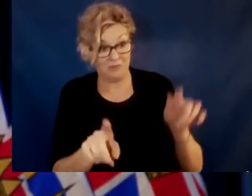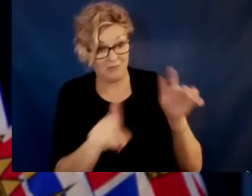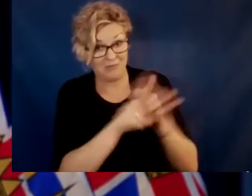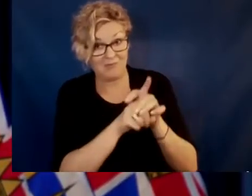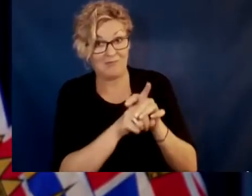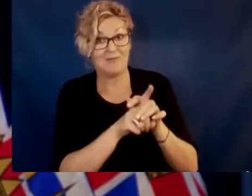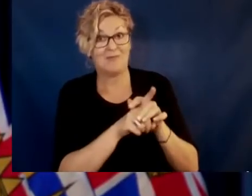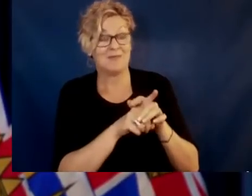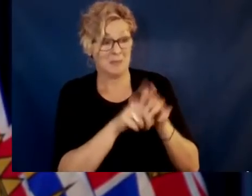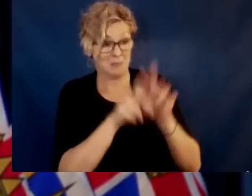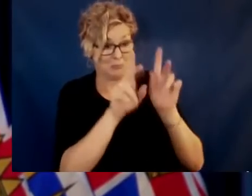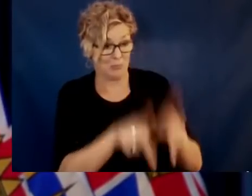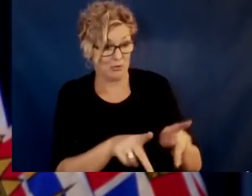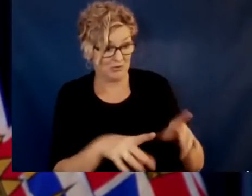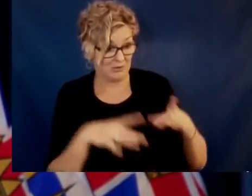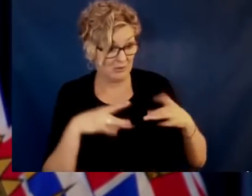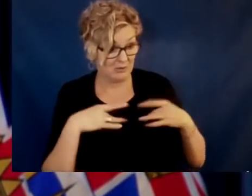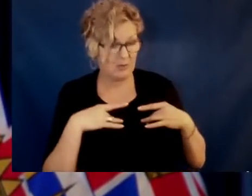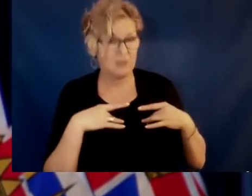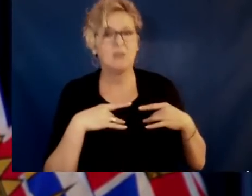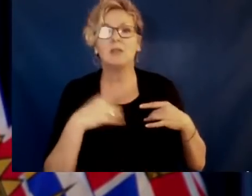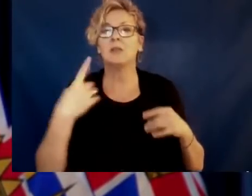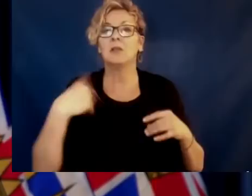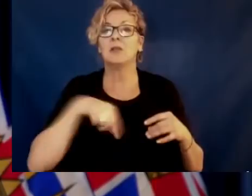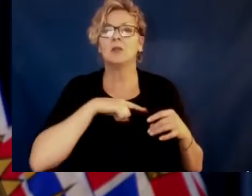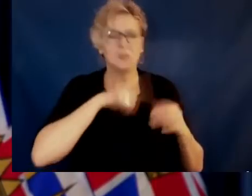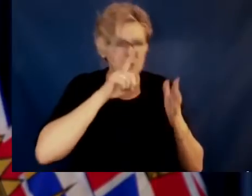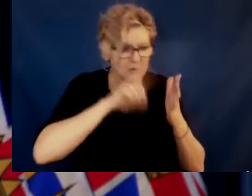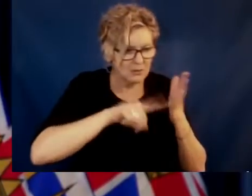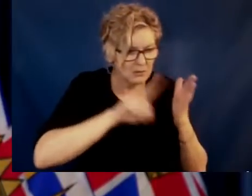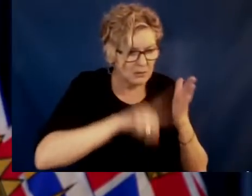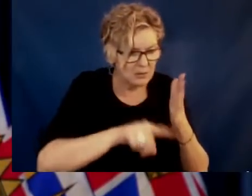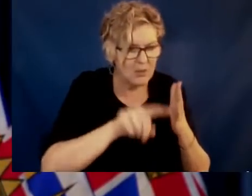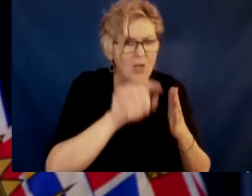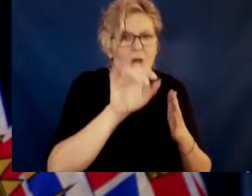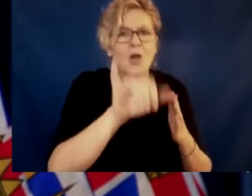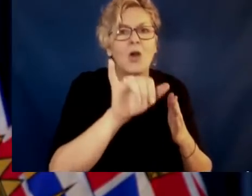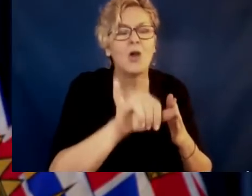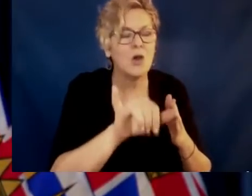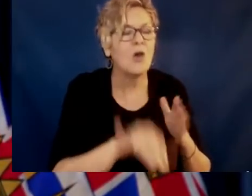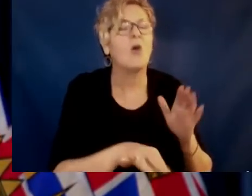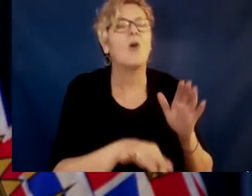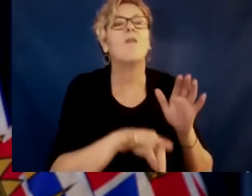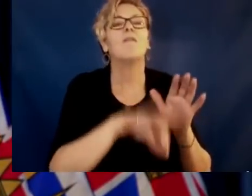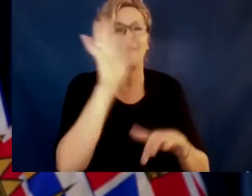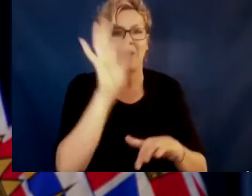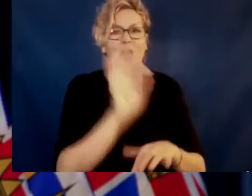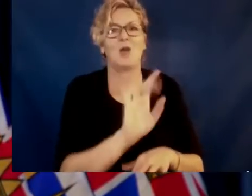over the last ten months. We know that most people transmit to none or one person person.